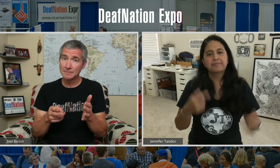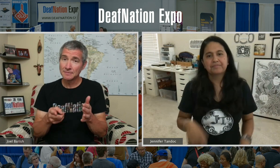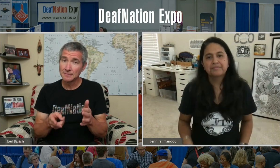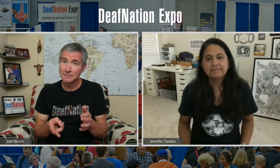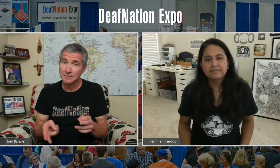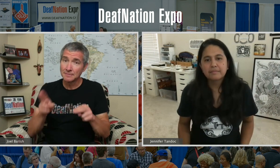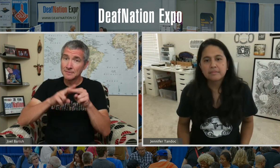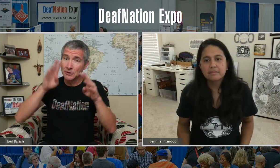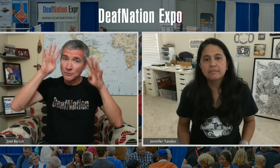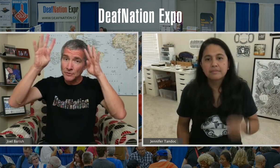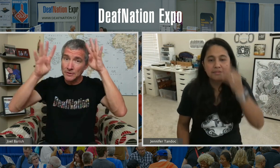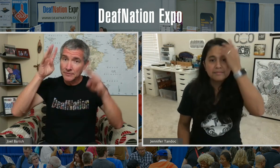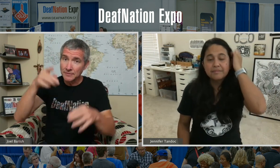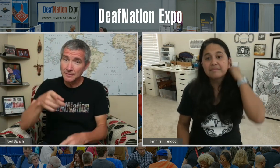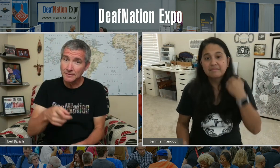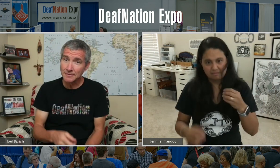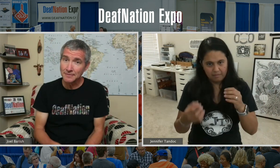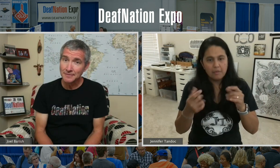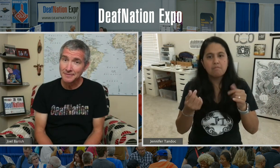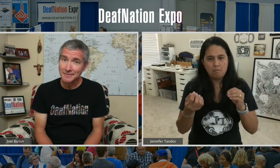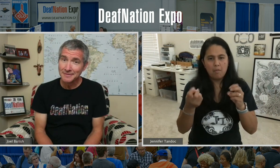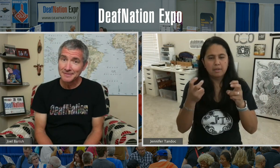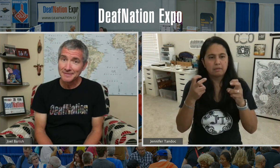Did that help with more creativity?